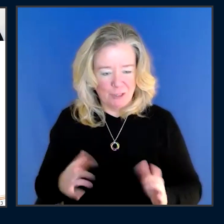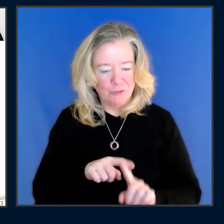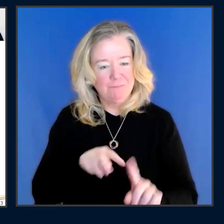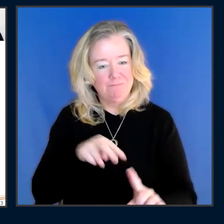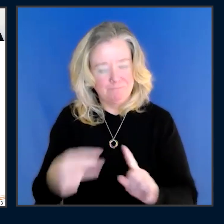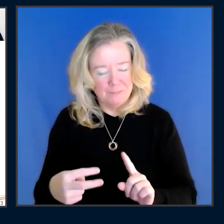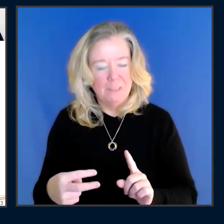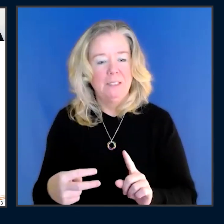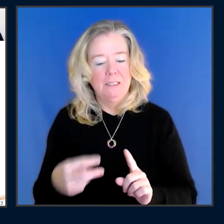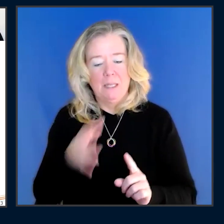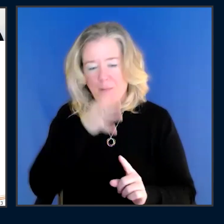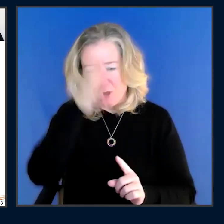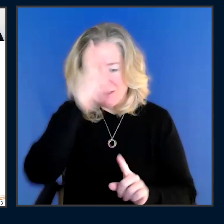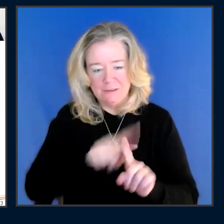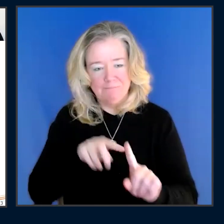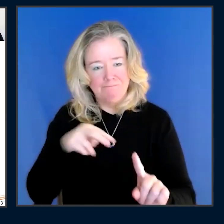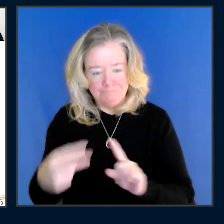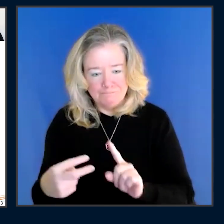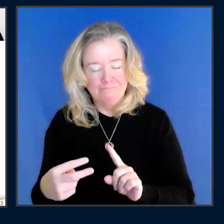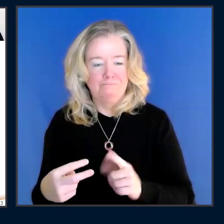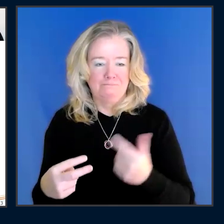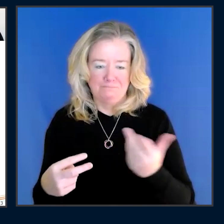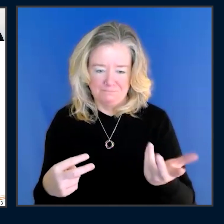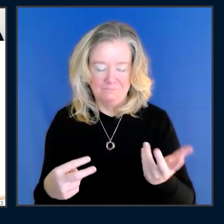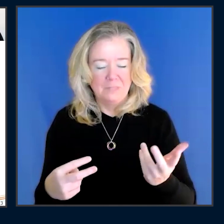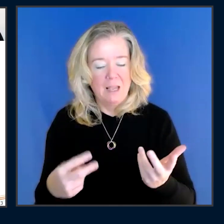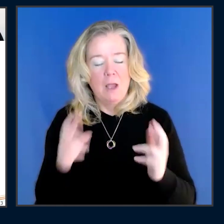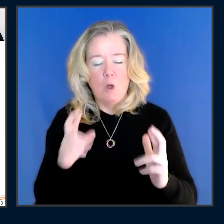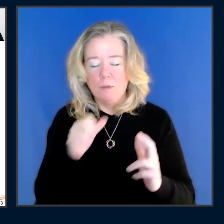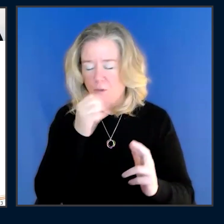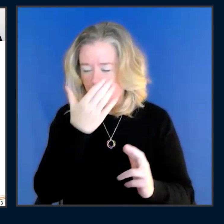administrators, parents.